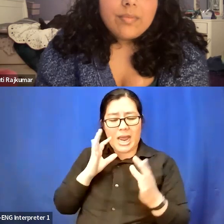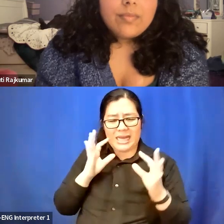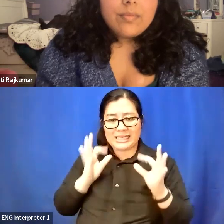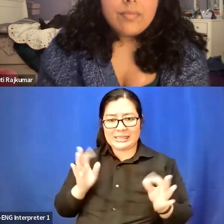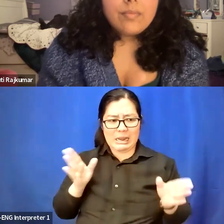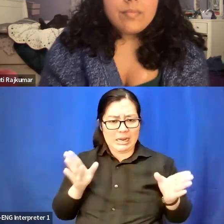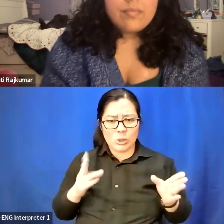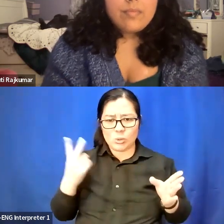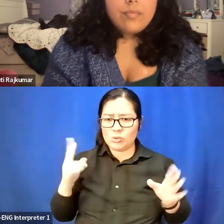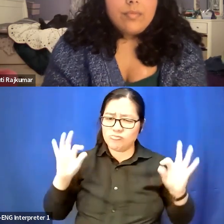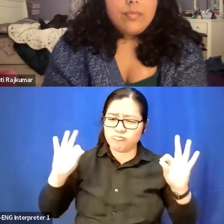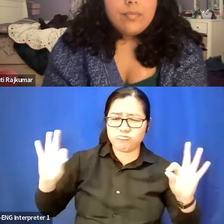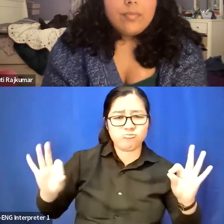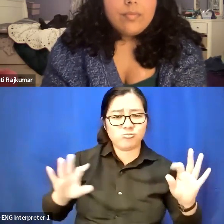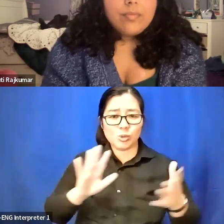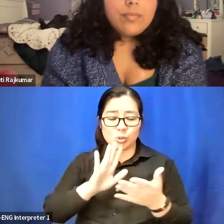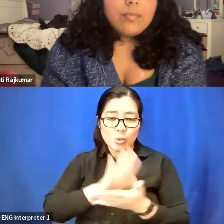and I thought it would be a difficult decision.